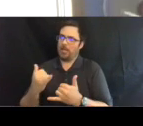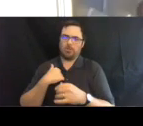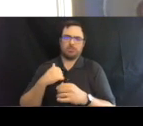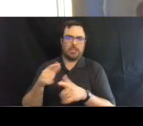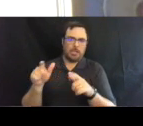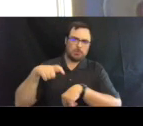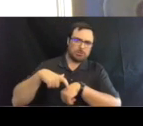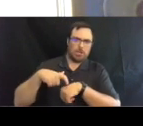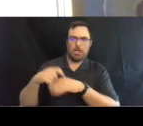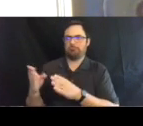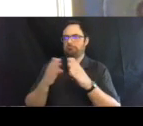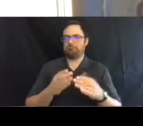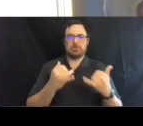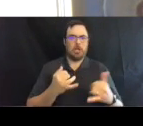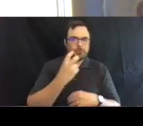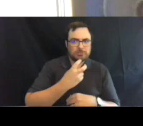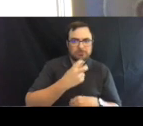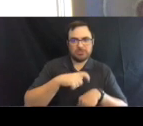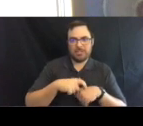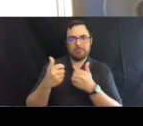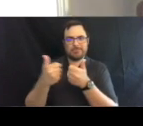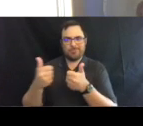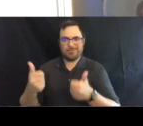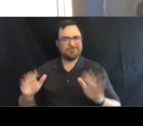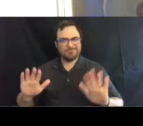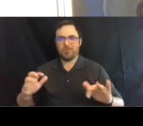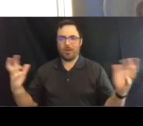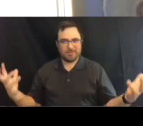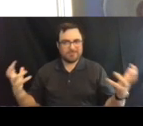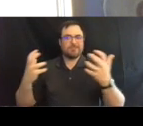now it's speech time you want to make it all in one wrap it up all in one so we